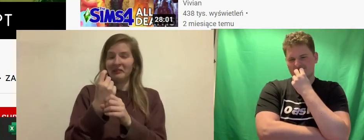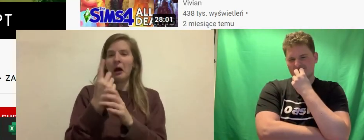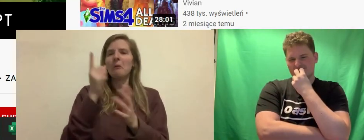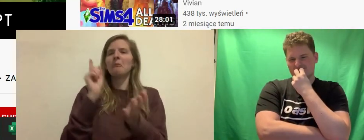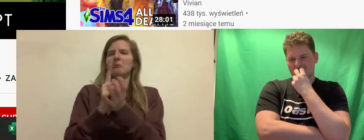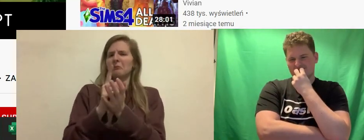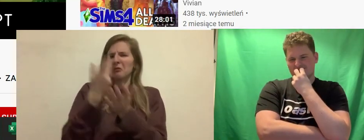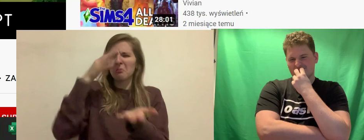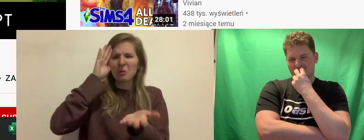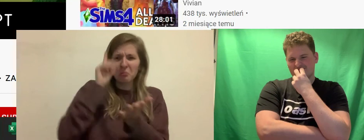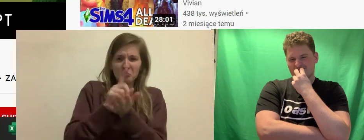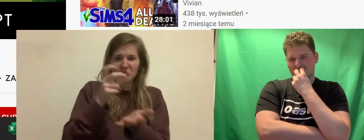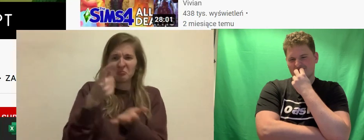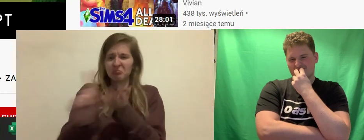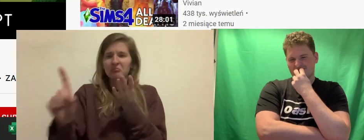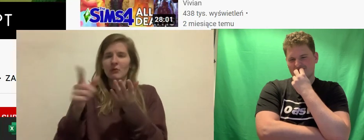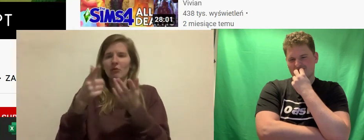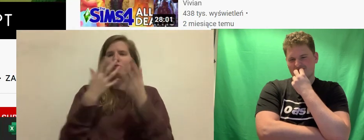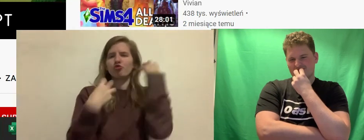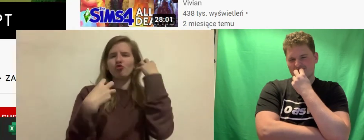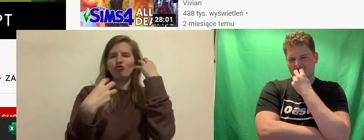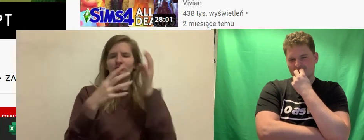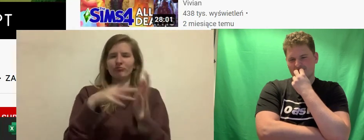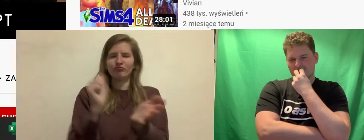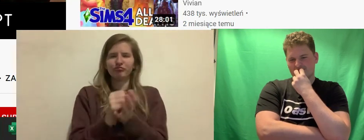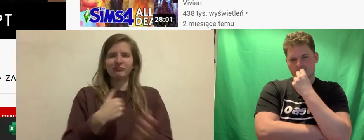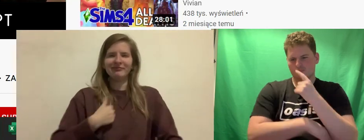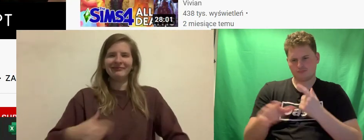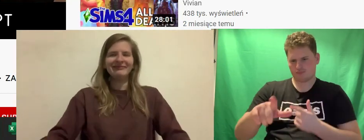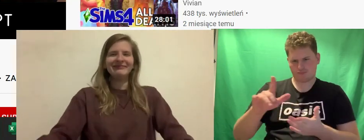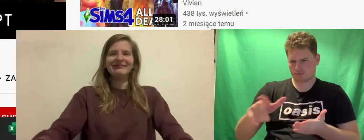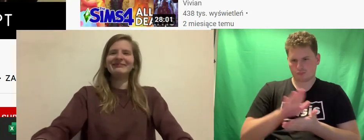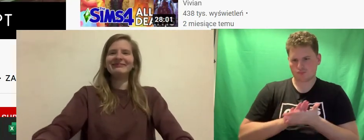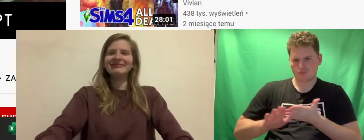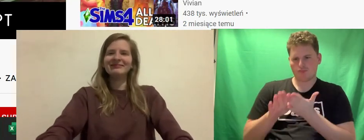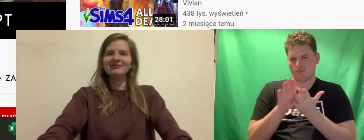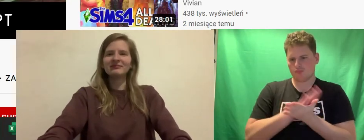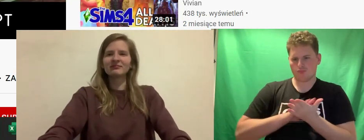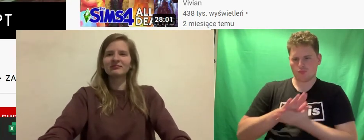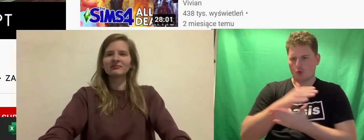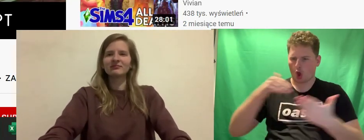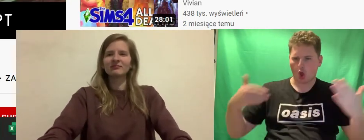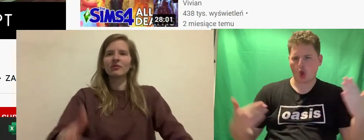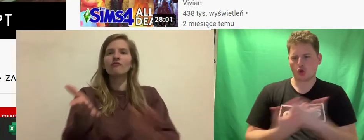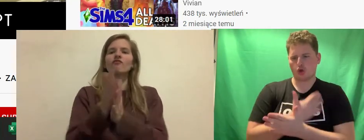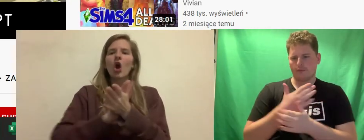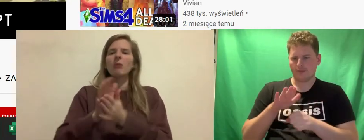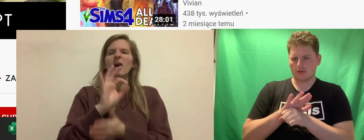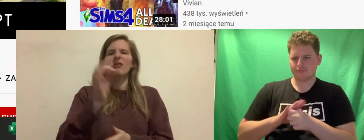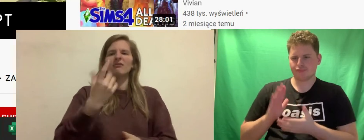K: I don't remember if recently I managed to fix the problem of mods, remove the mod. A: You did it, you had to delete games and make formats. They went back to your previous state